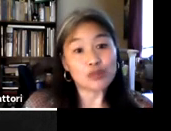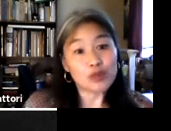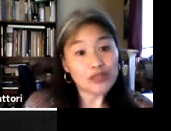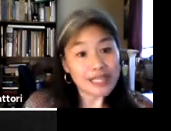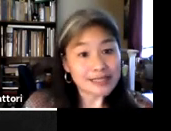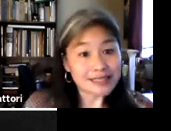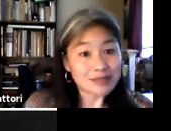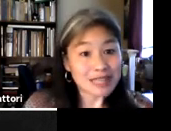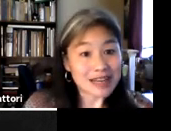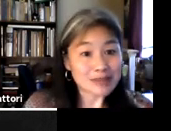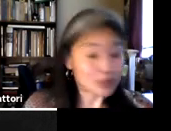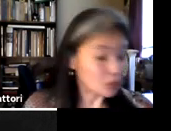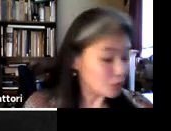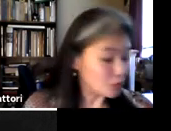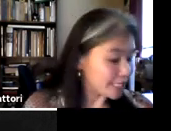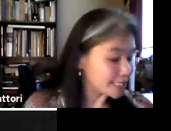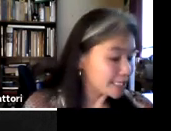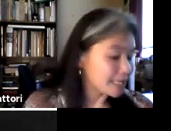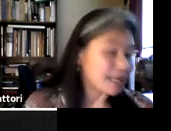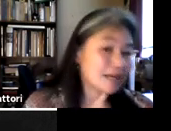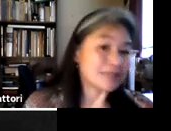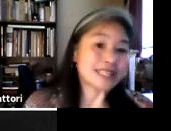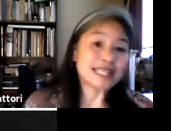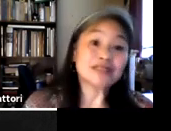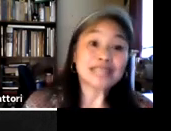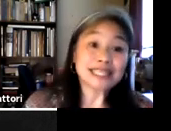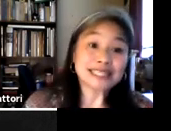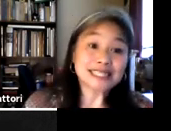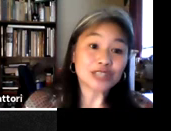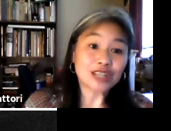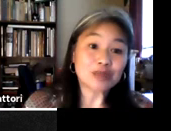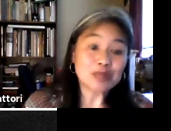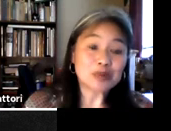chicken egg nest. And he used to incubate the eggs.